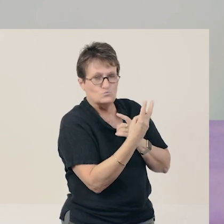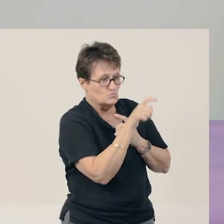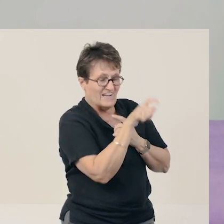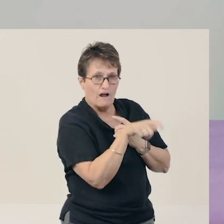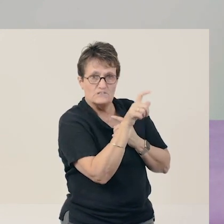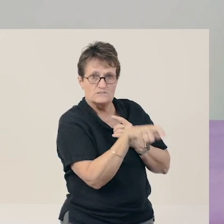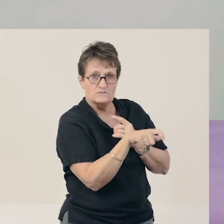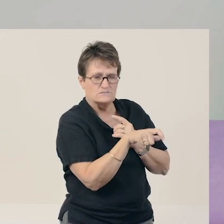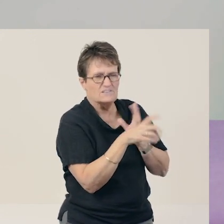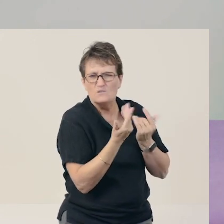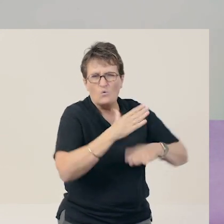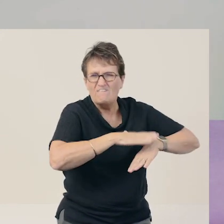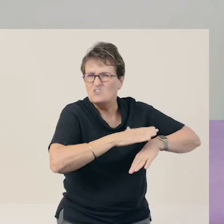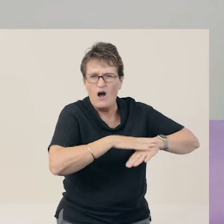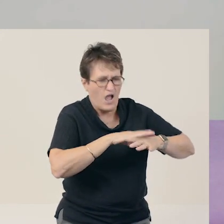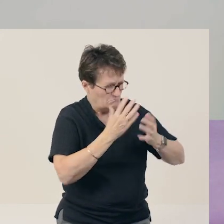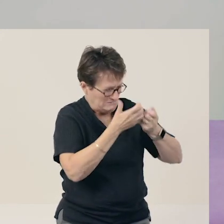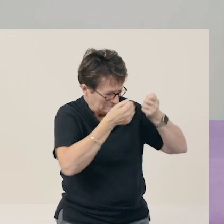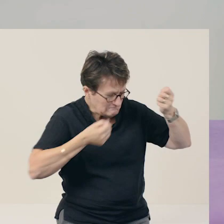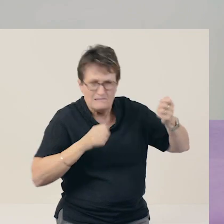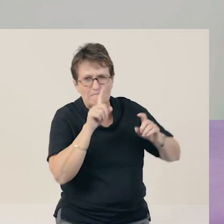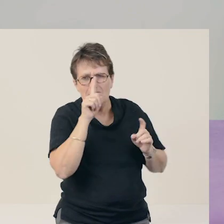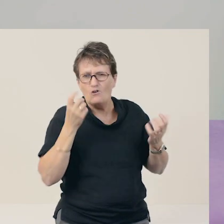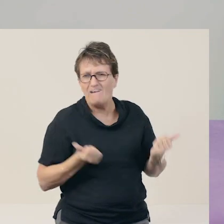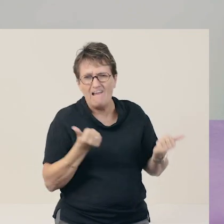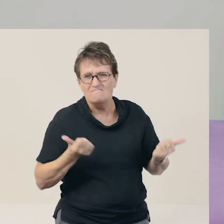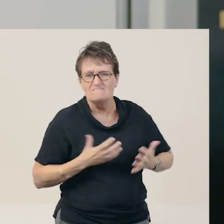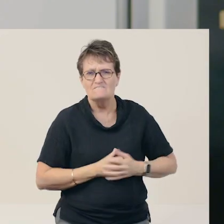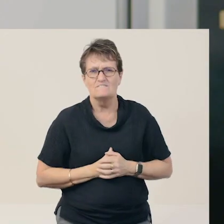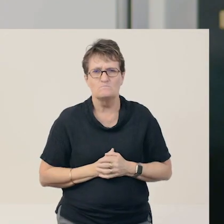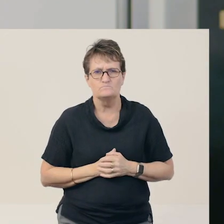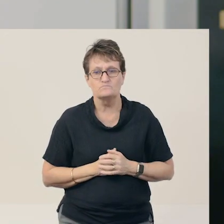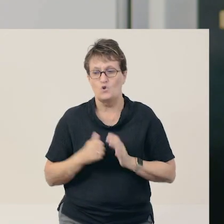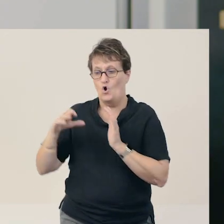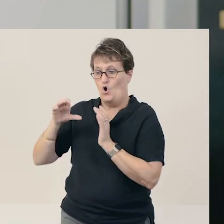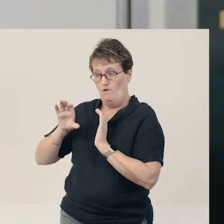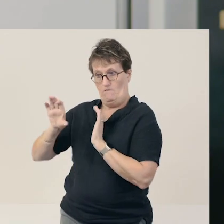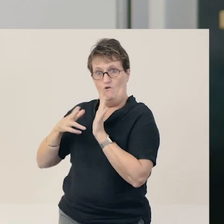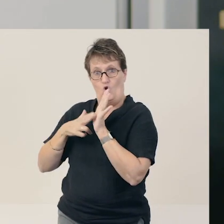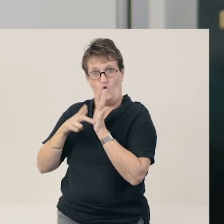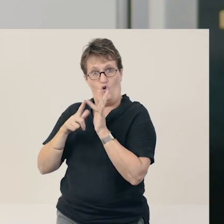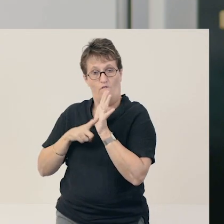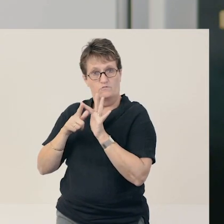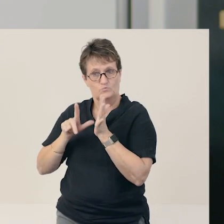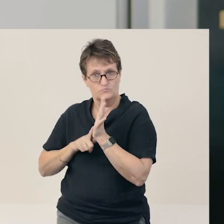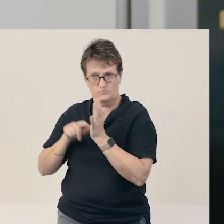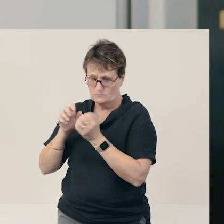They just don’t have time to introduce lots of characters and different settings as well. Novels, on the other hand, have a much longer length,